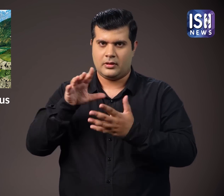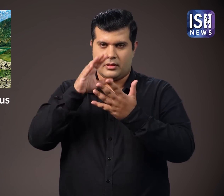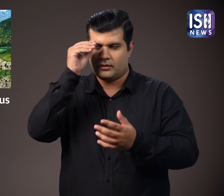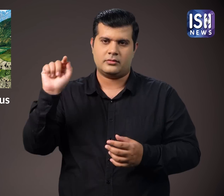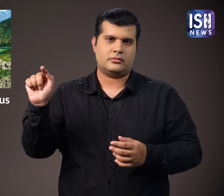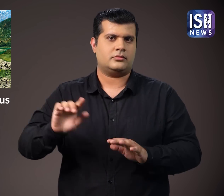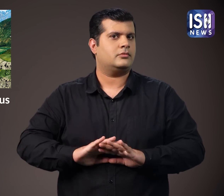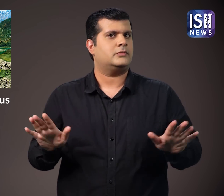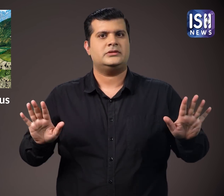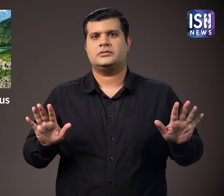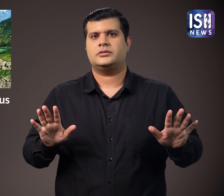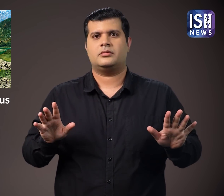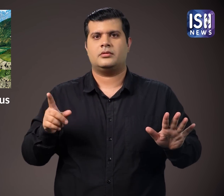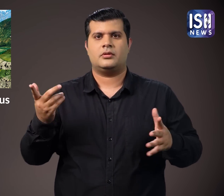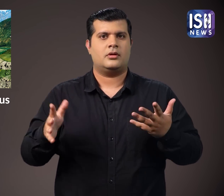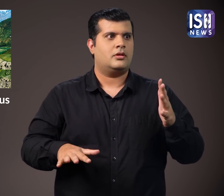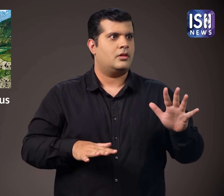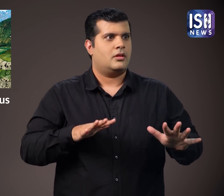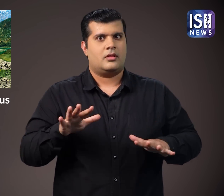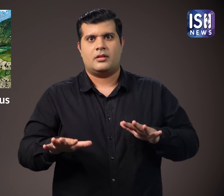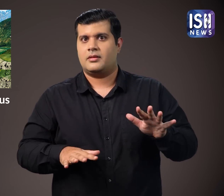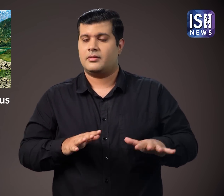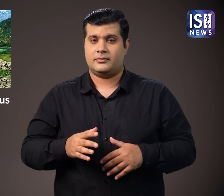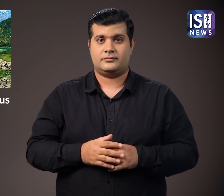Pakistan must learn its lesson. Pakistan is in distress!